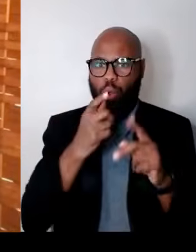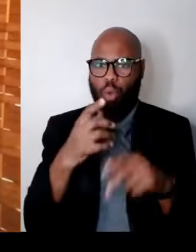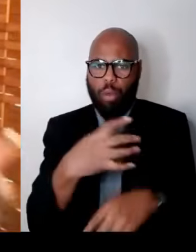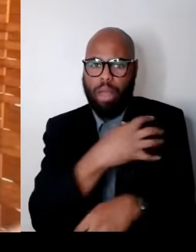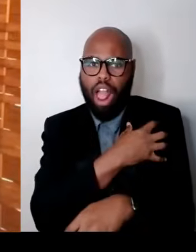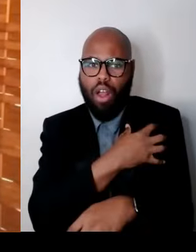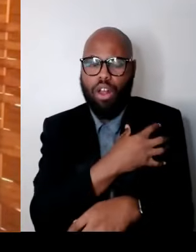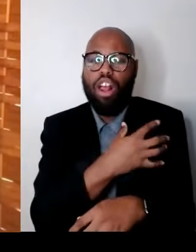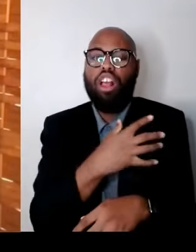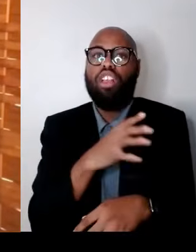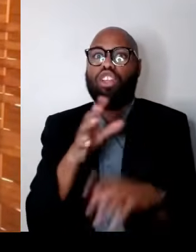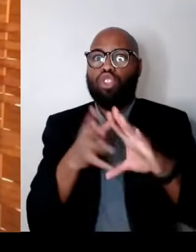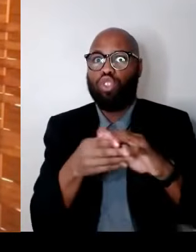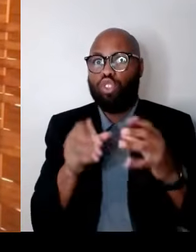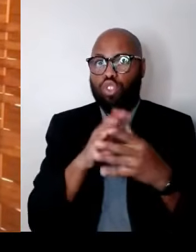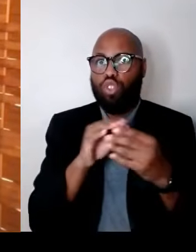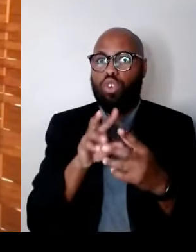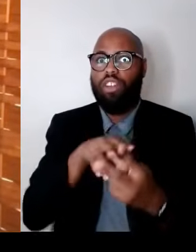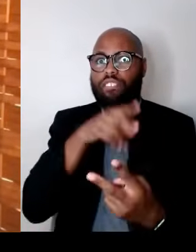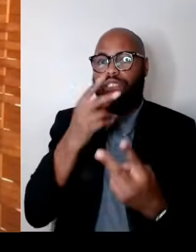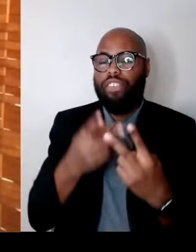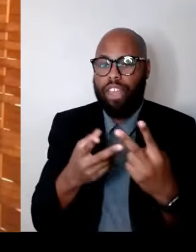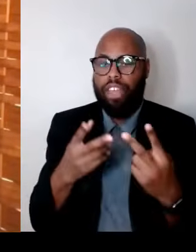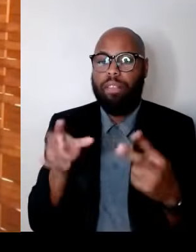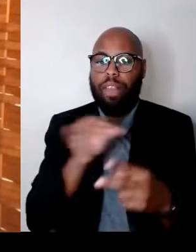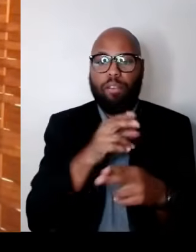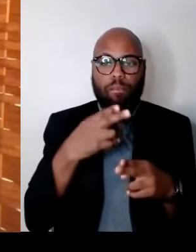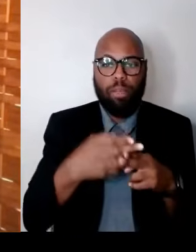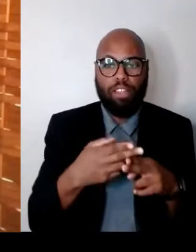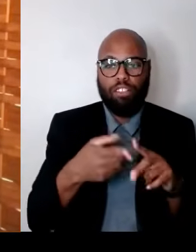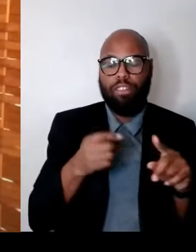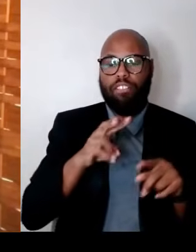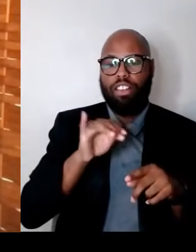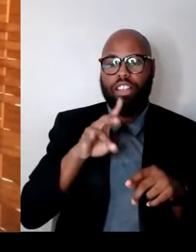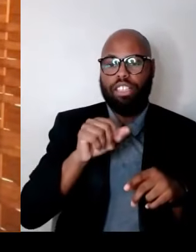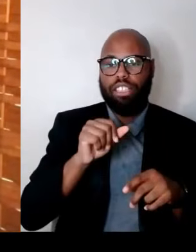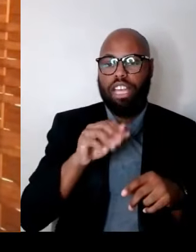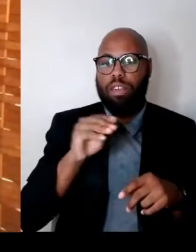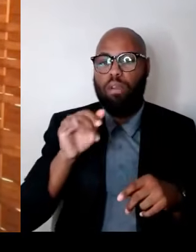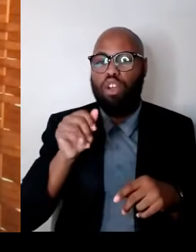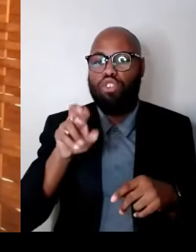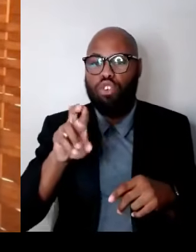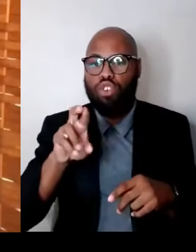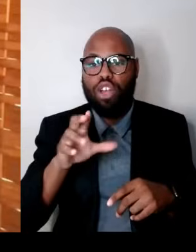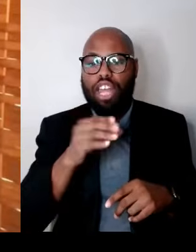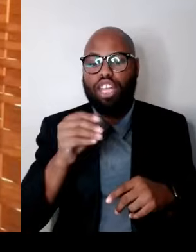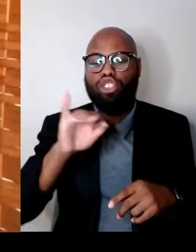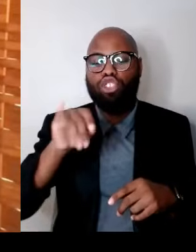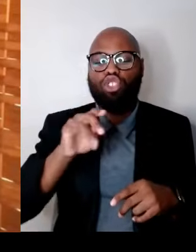as was mentioned yet earlier by Vilissa and Maru. And even Judith highlight that we are terrorists,